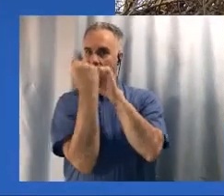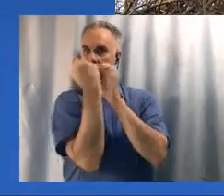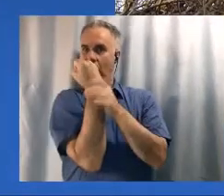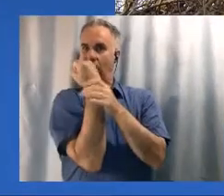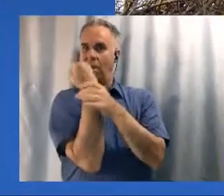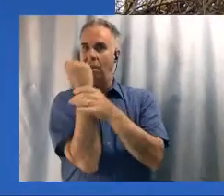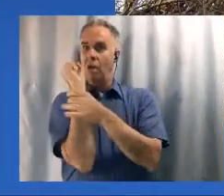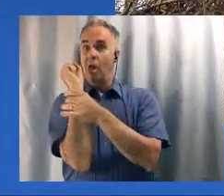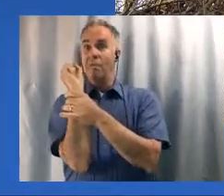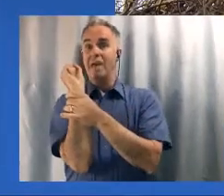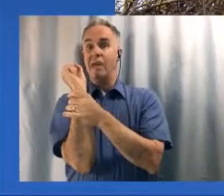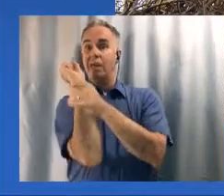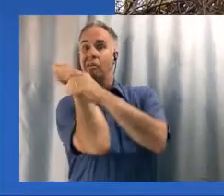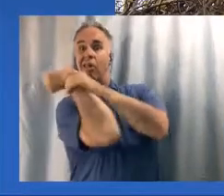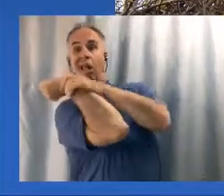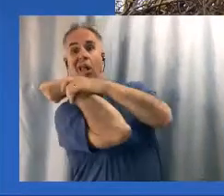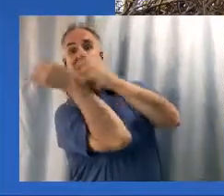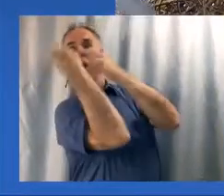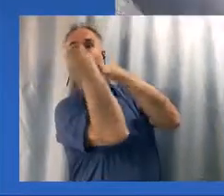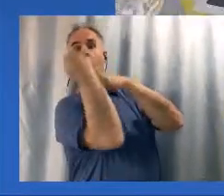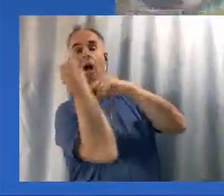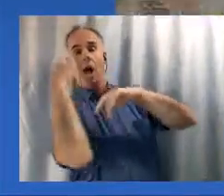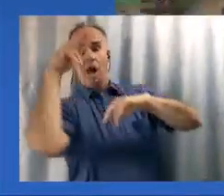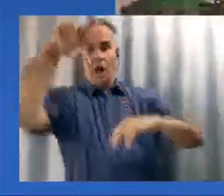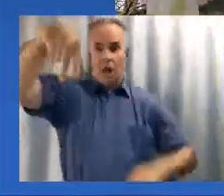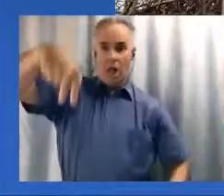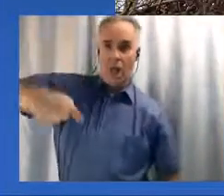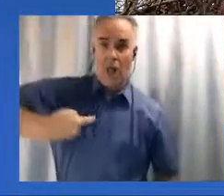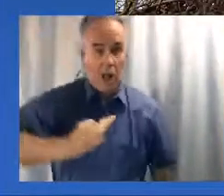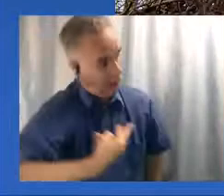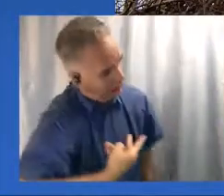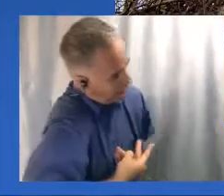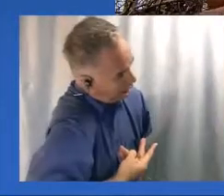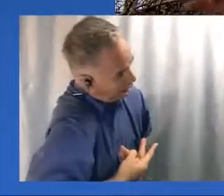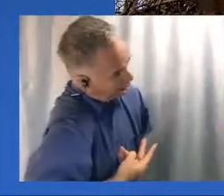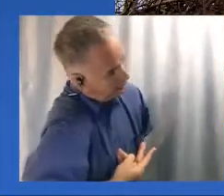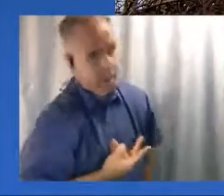They can even turn their heads upside down.